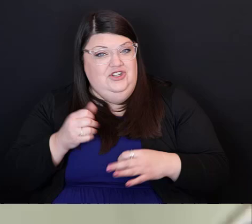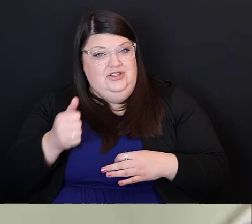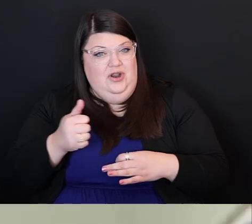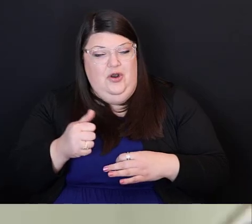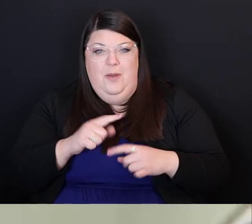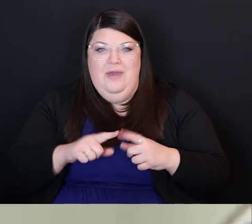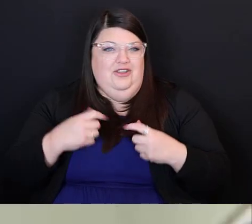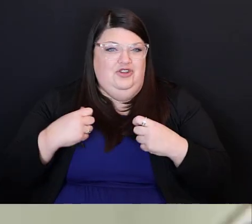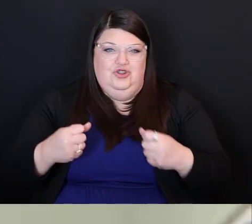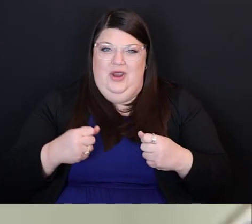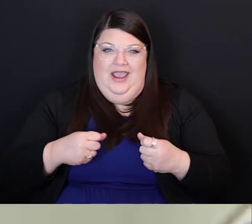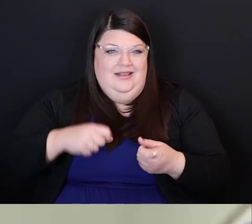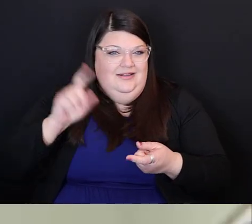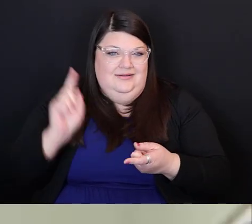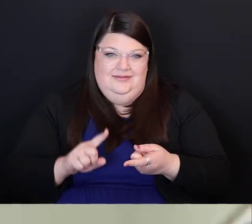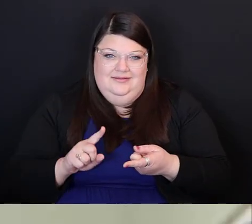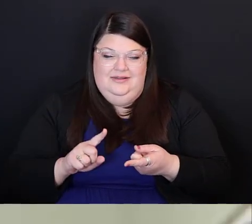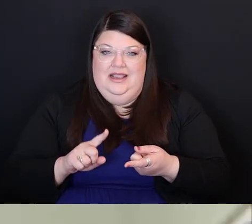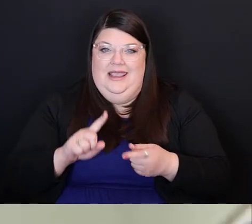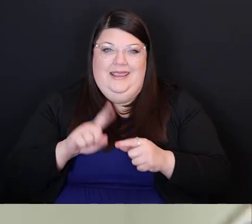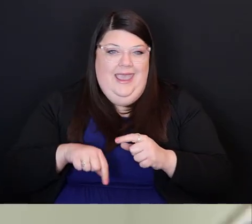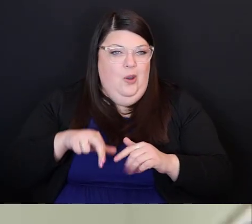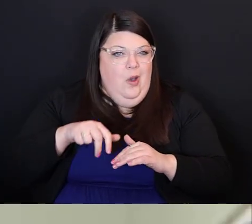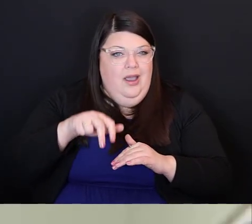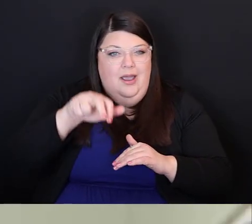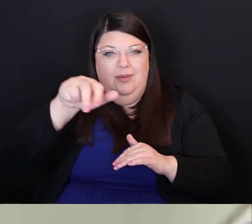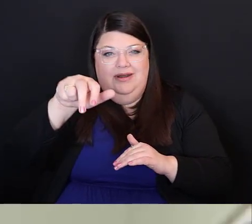regularly walk up and down stairs. Go grocery shopping.